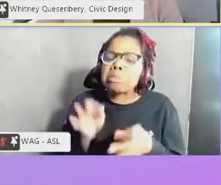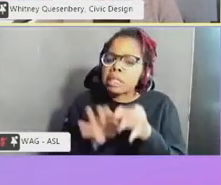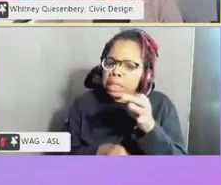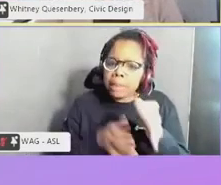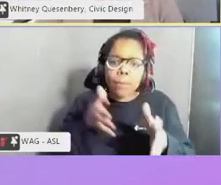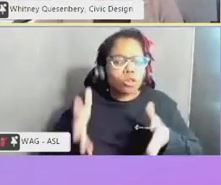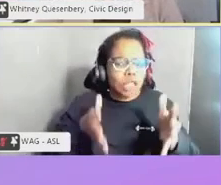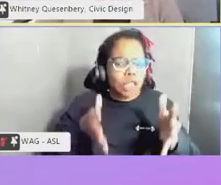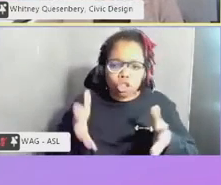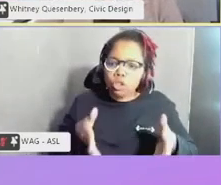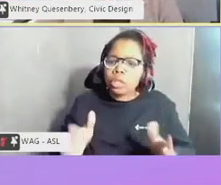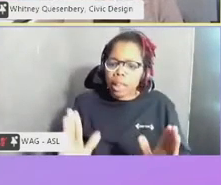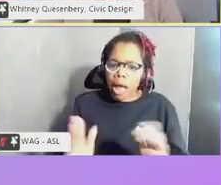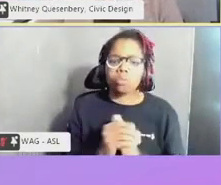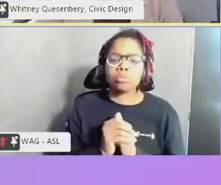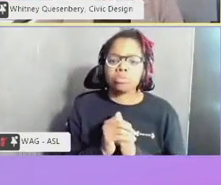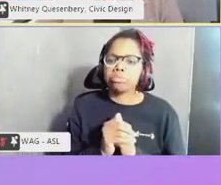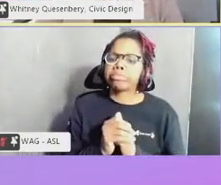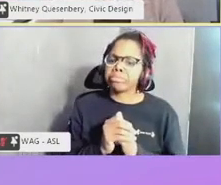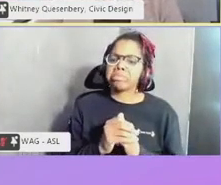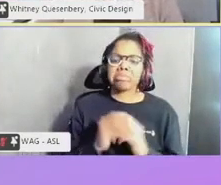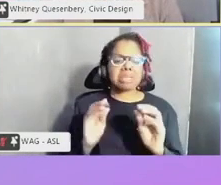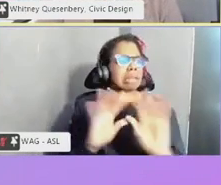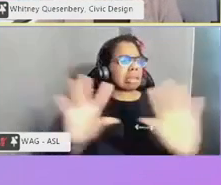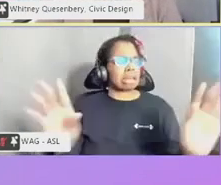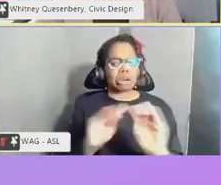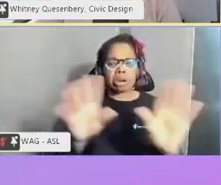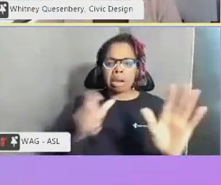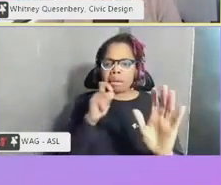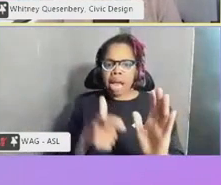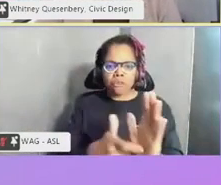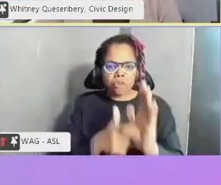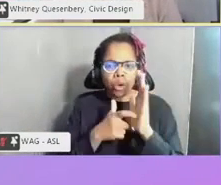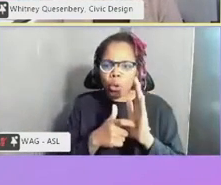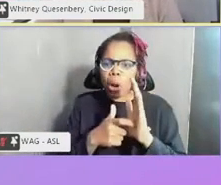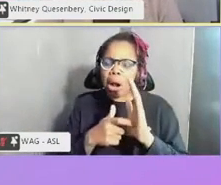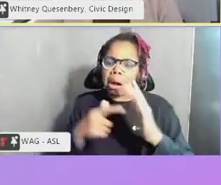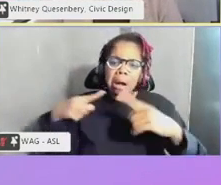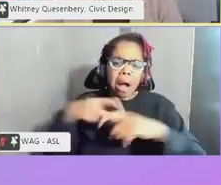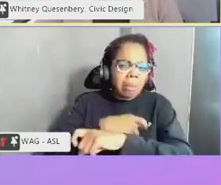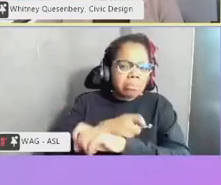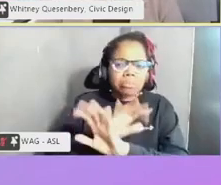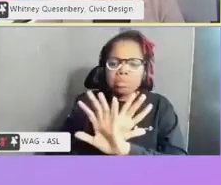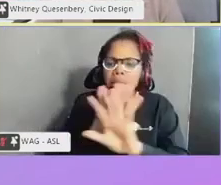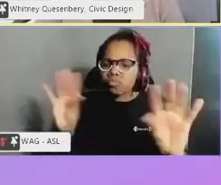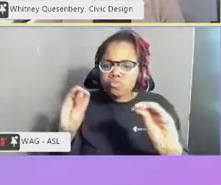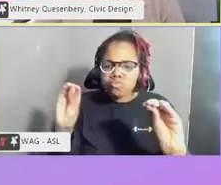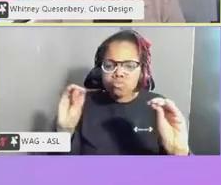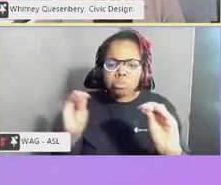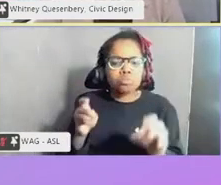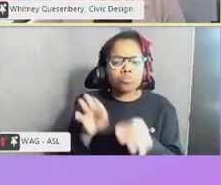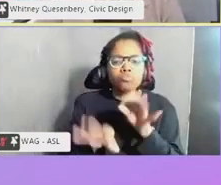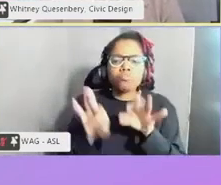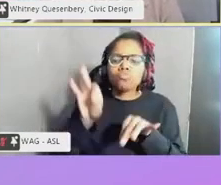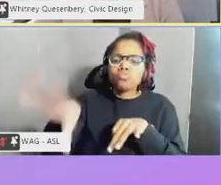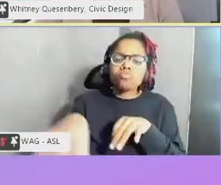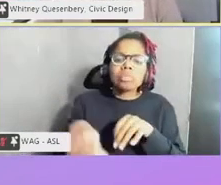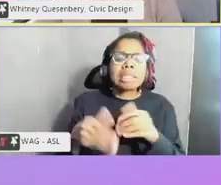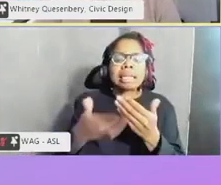gestures, paying careful attention to what kind of gestures would be allowed, so we wanted simple were